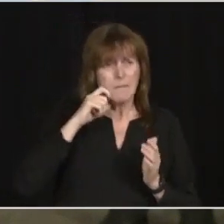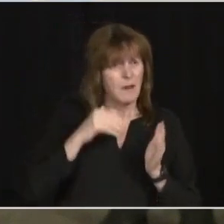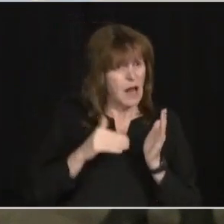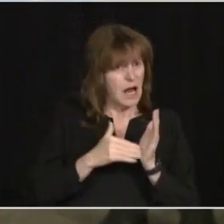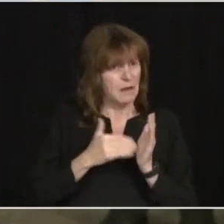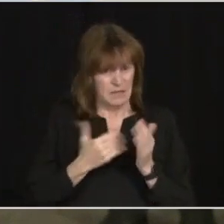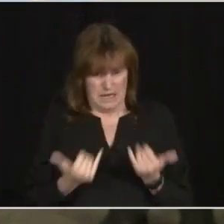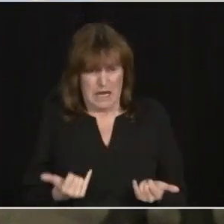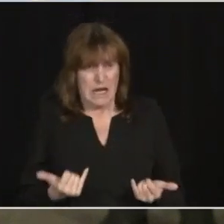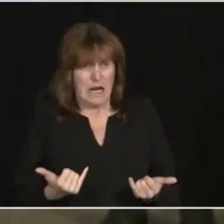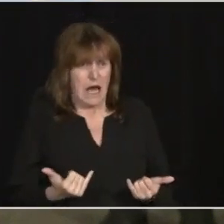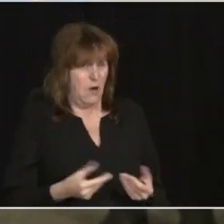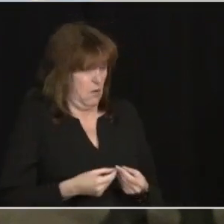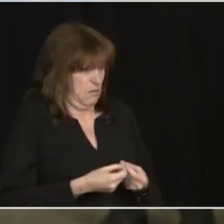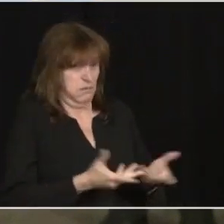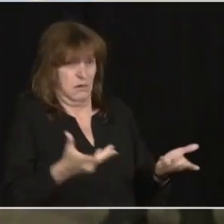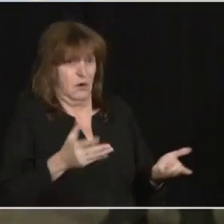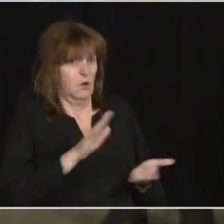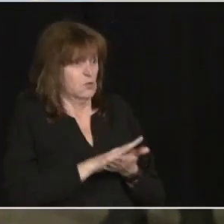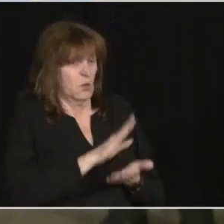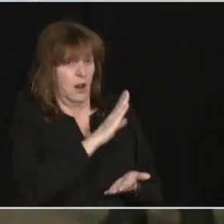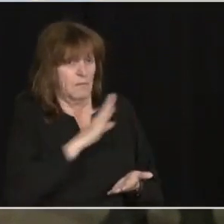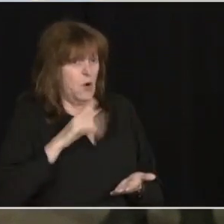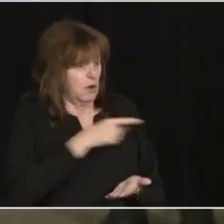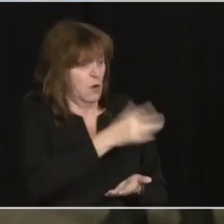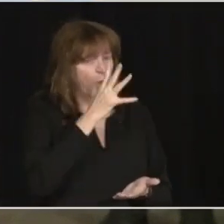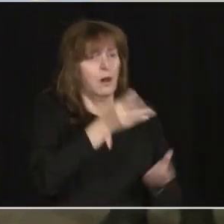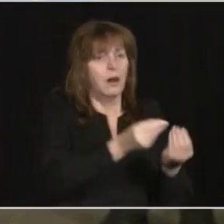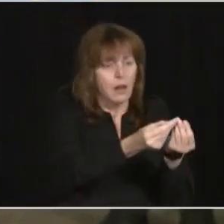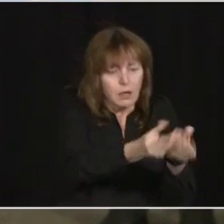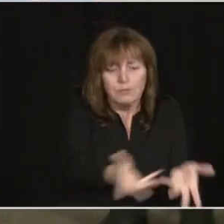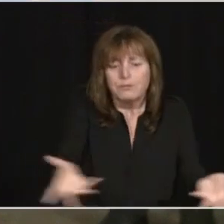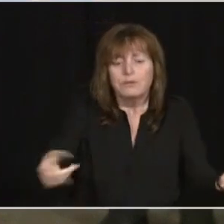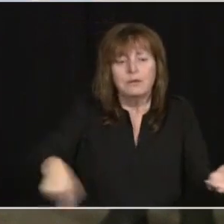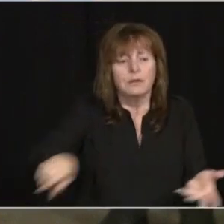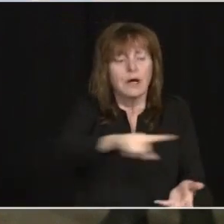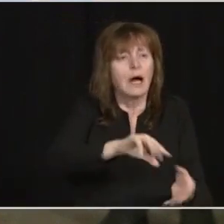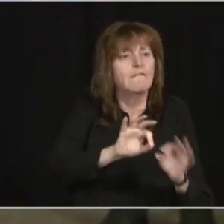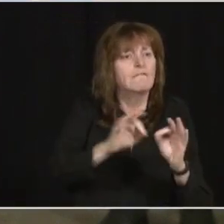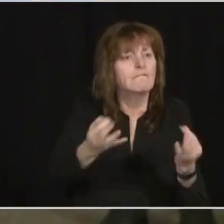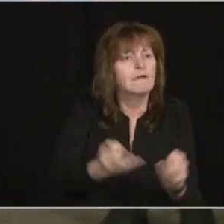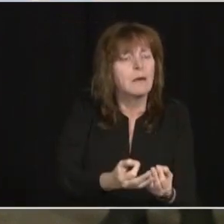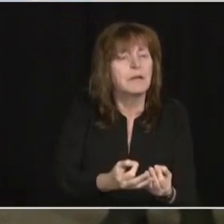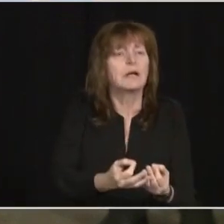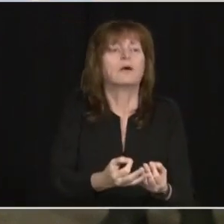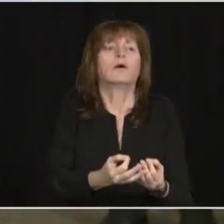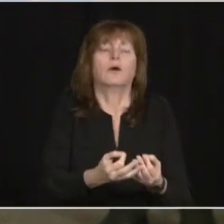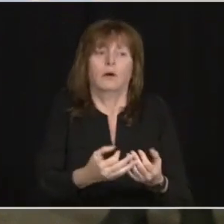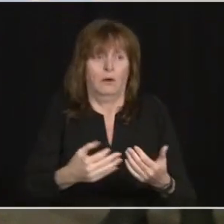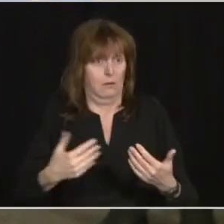across this province to those families in need. This is tremendous progress in a matter of days.